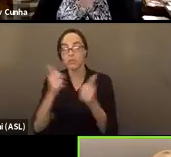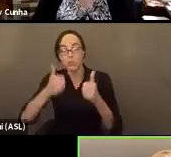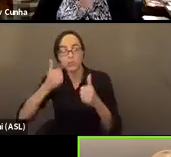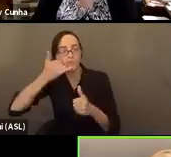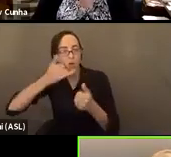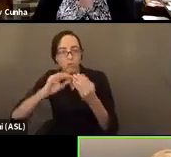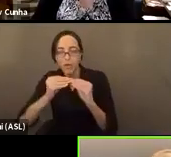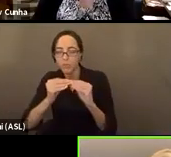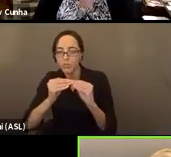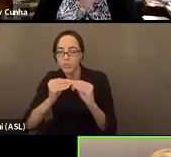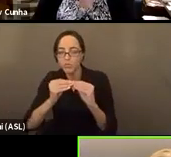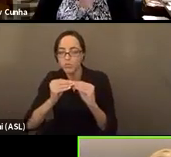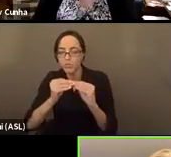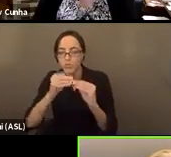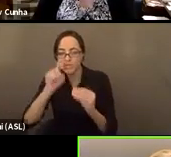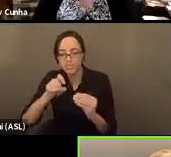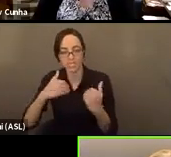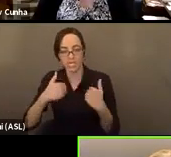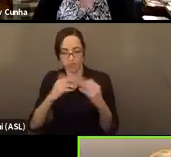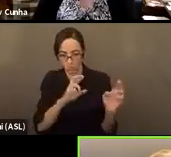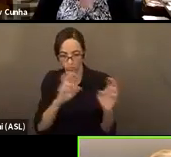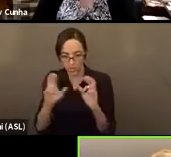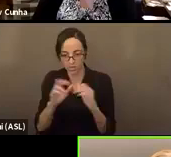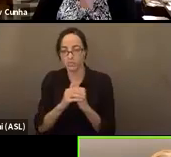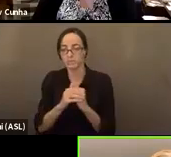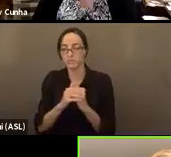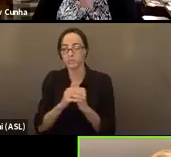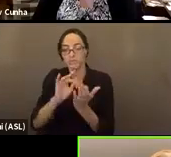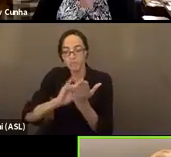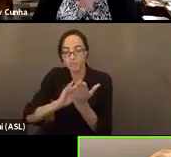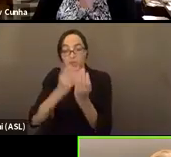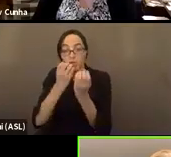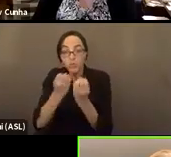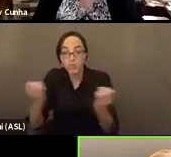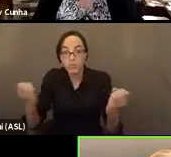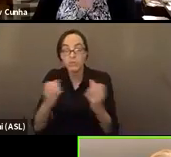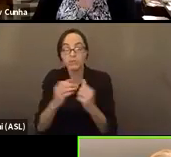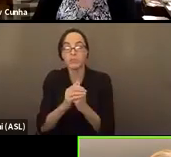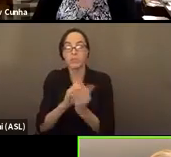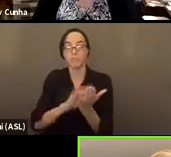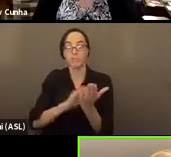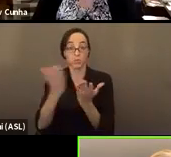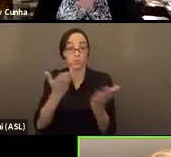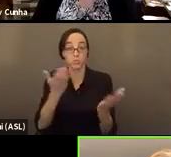what what you should have in terms of medical equipment and and medical services um and all of